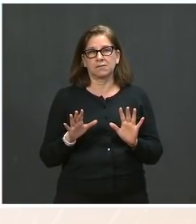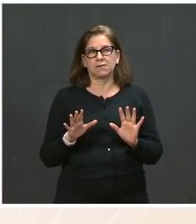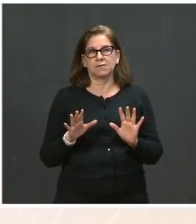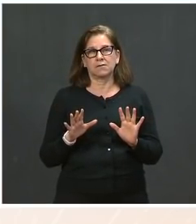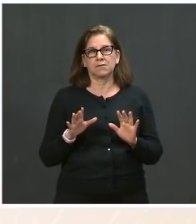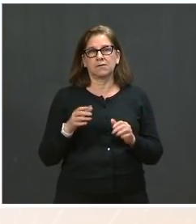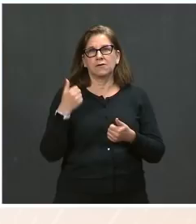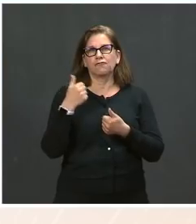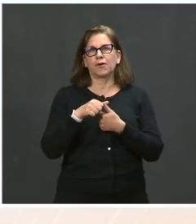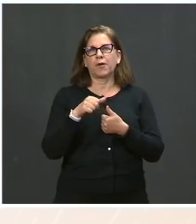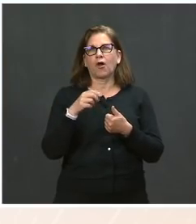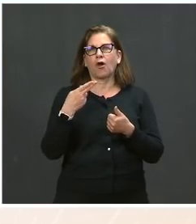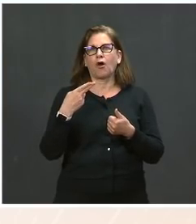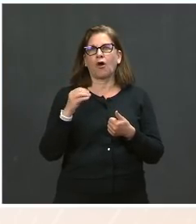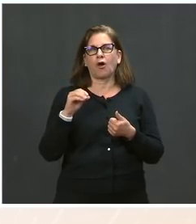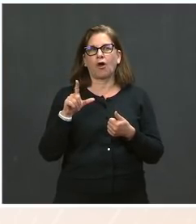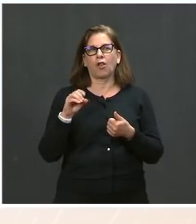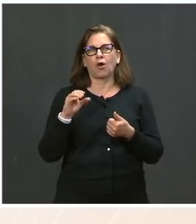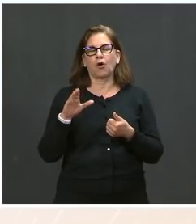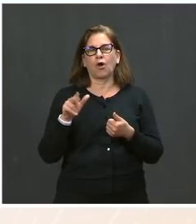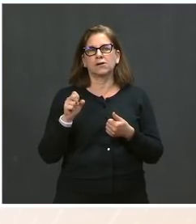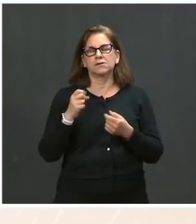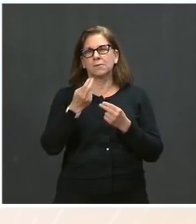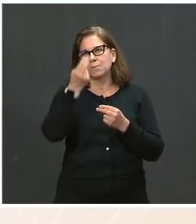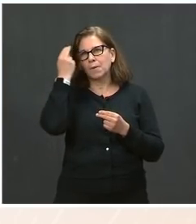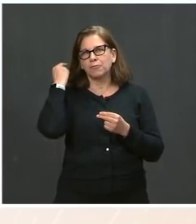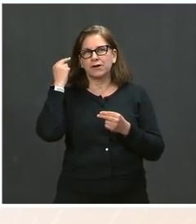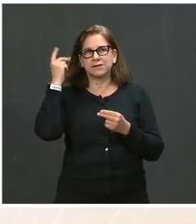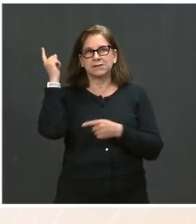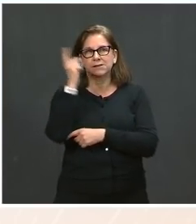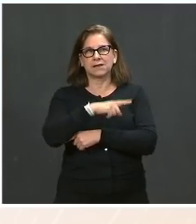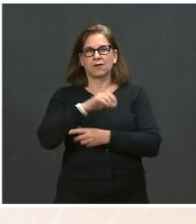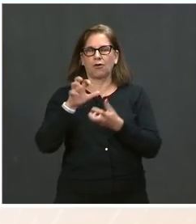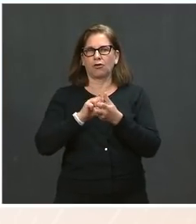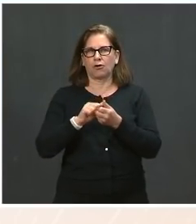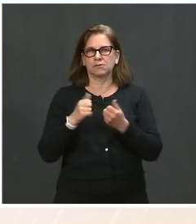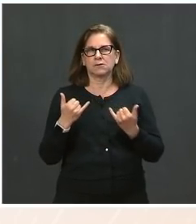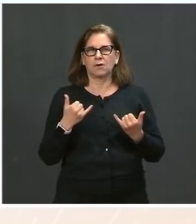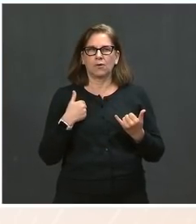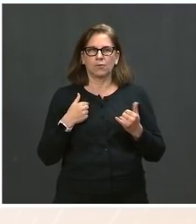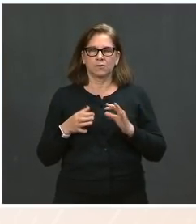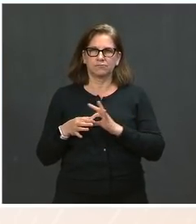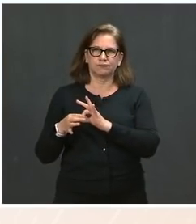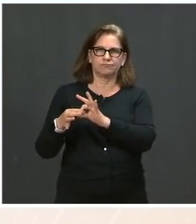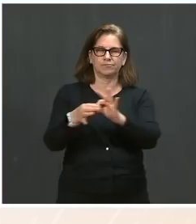Today, we rededicate ourselves to standing in solidarity with the Jewish people in America, Israel, and around the world,